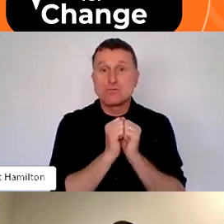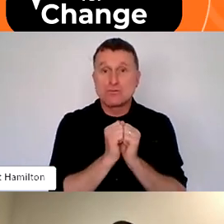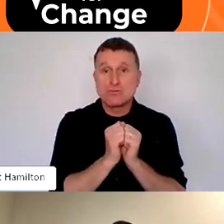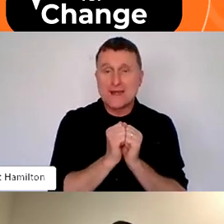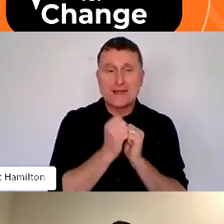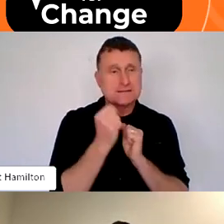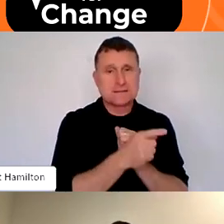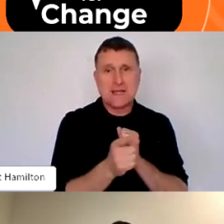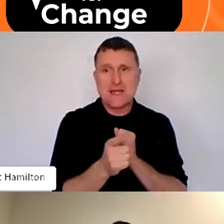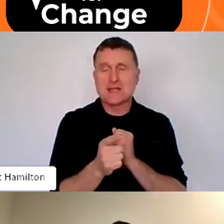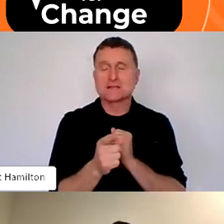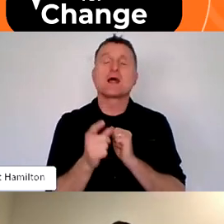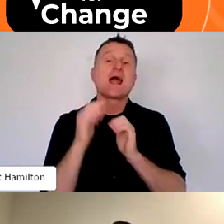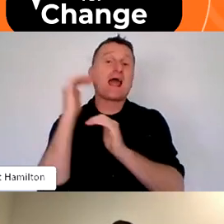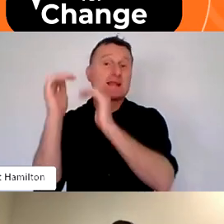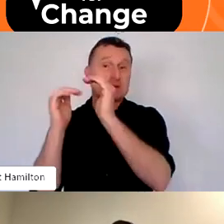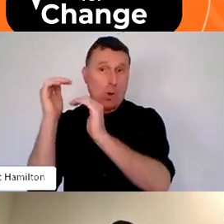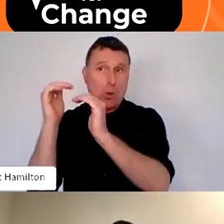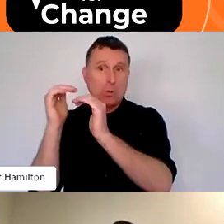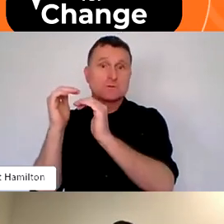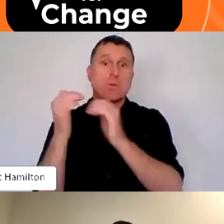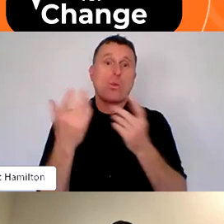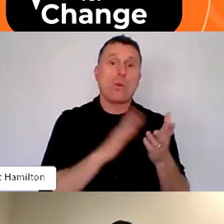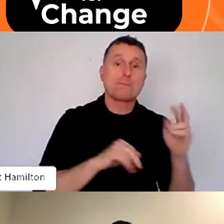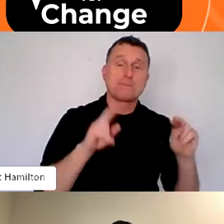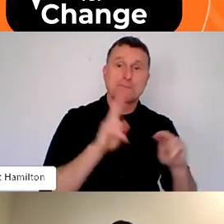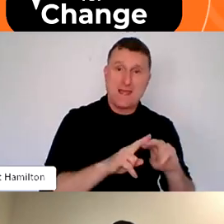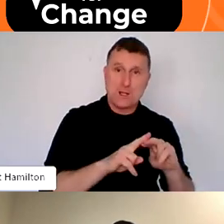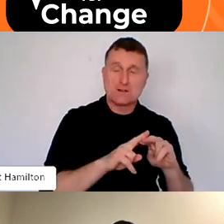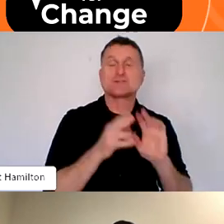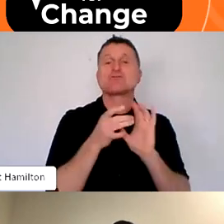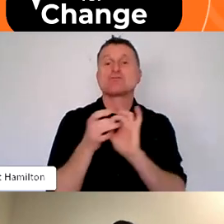other than their parents, and also for their families and whānau to